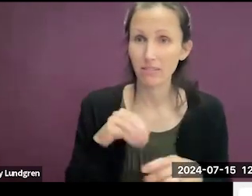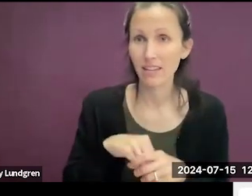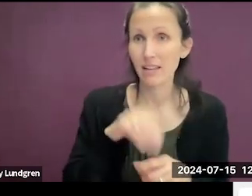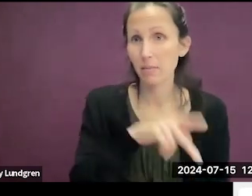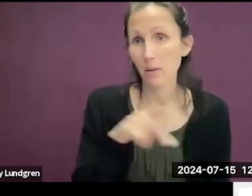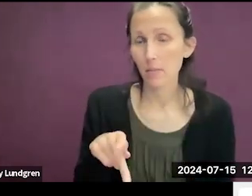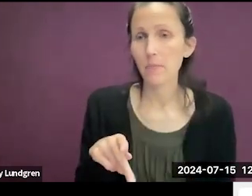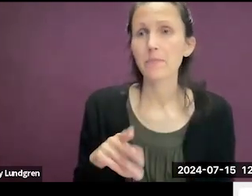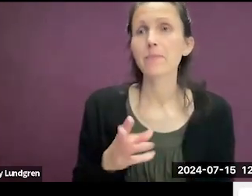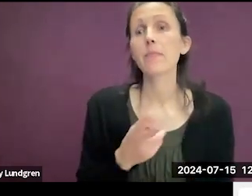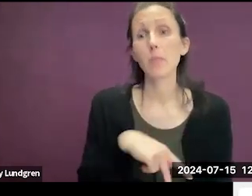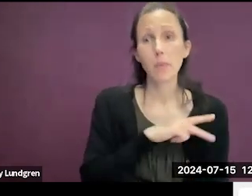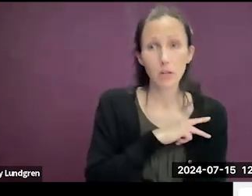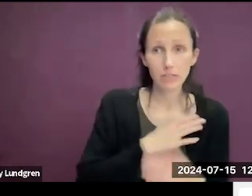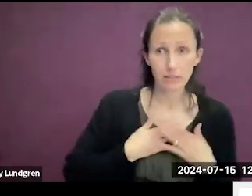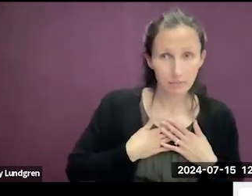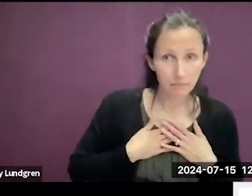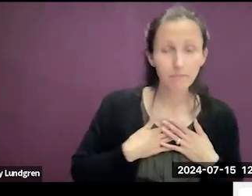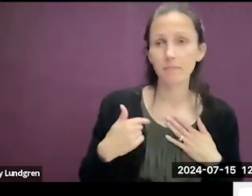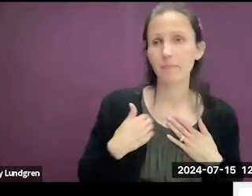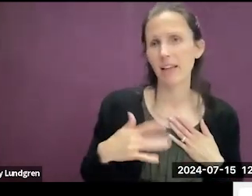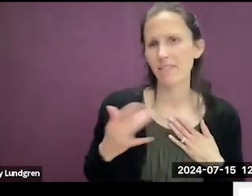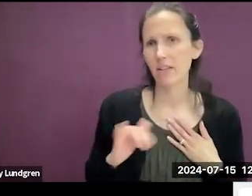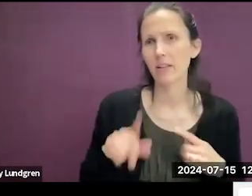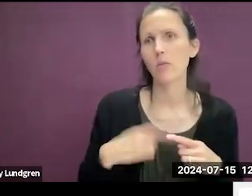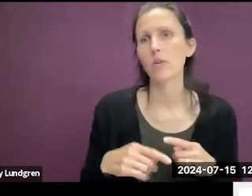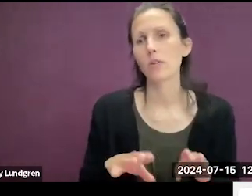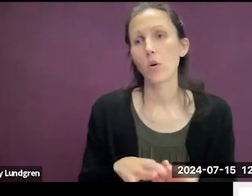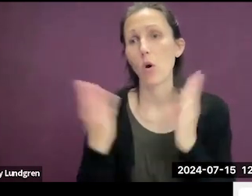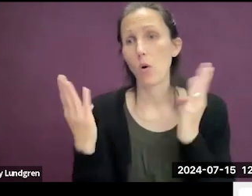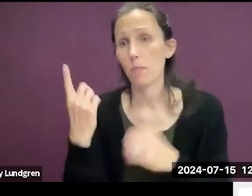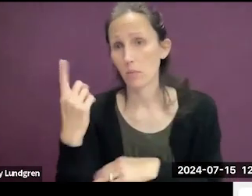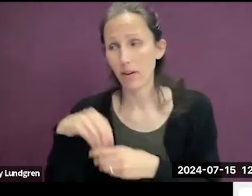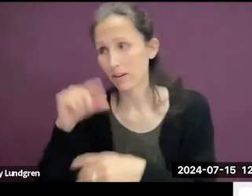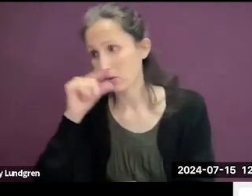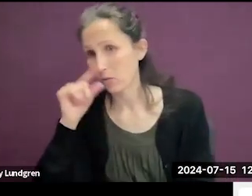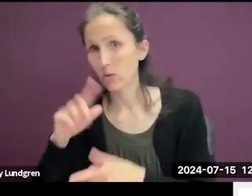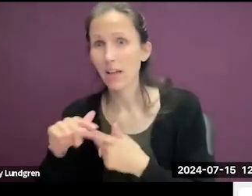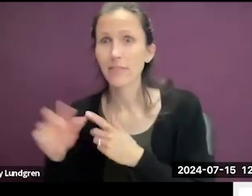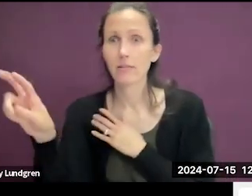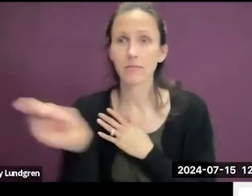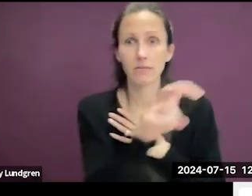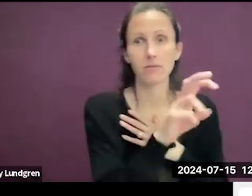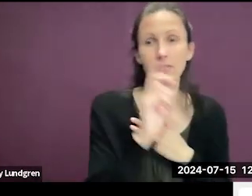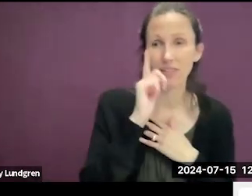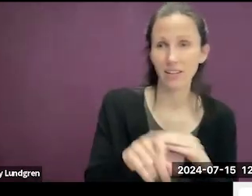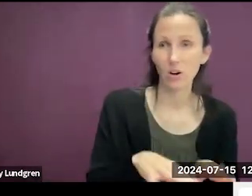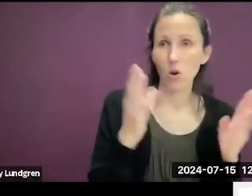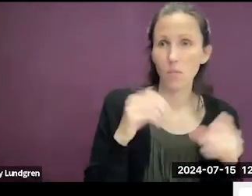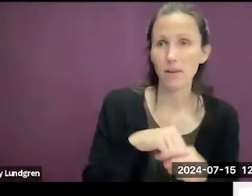Personally, I feel like when you open one in Google and then open it later in a Microsoft Office product,